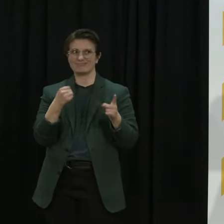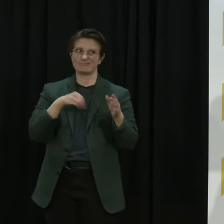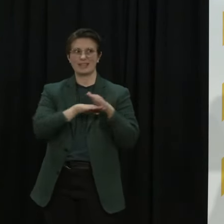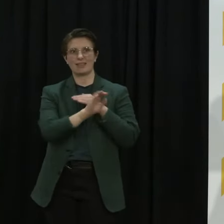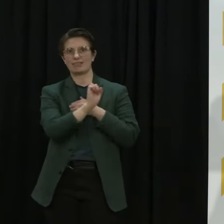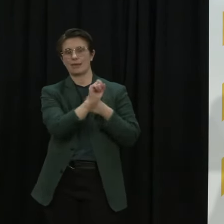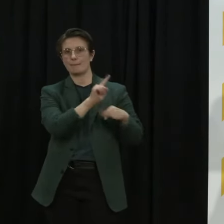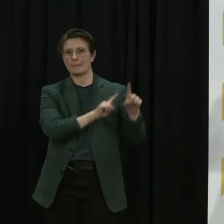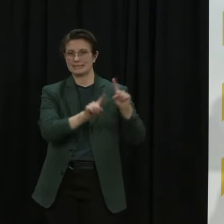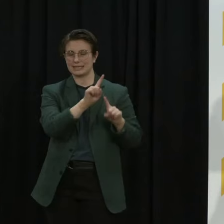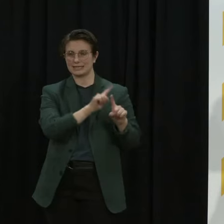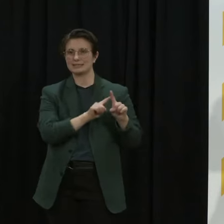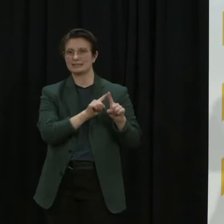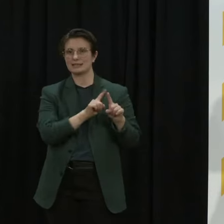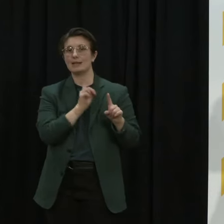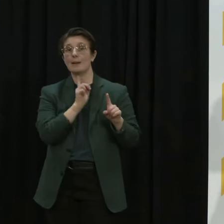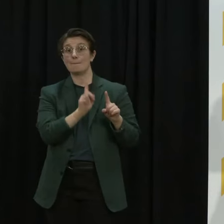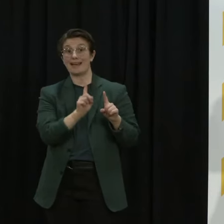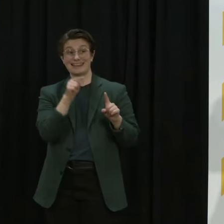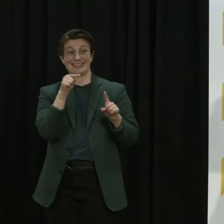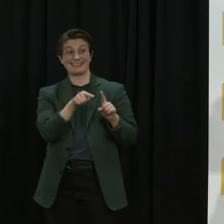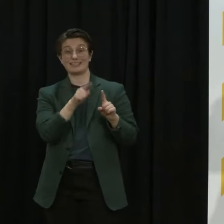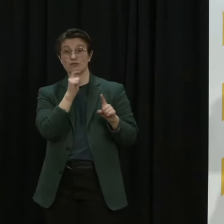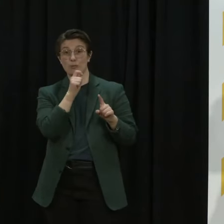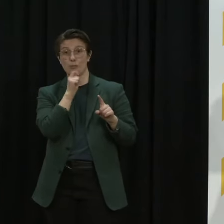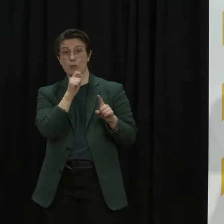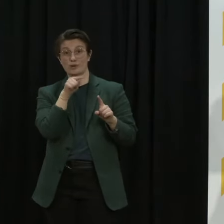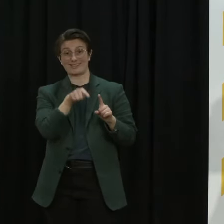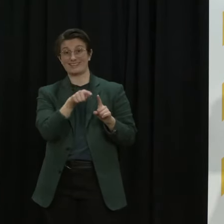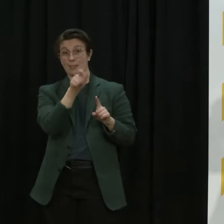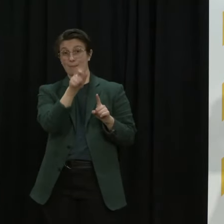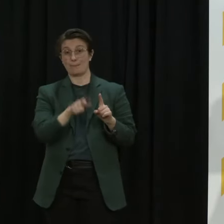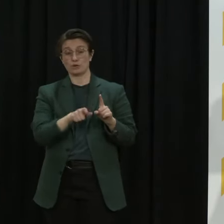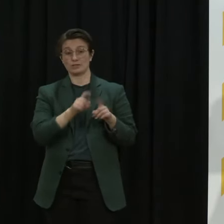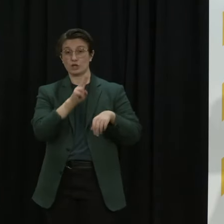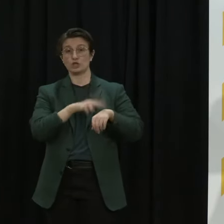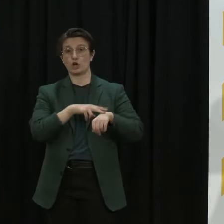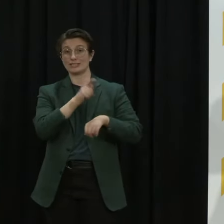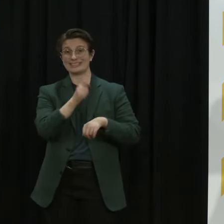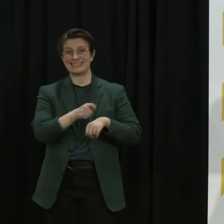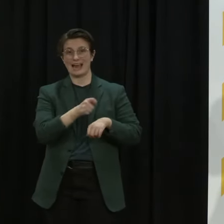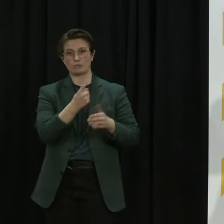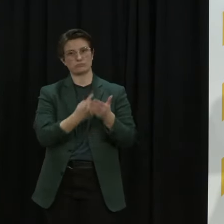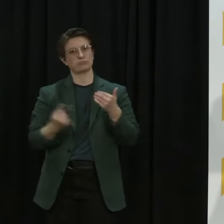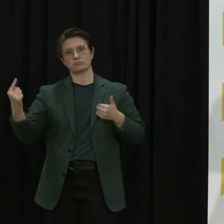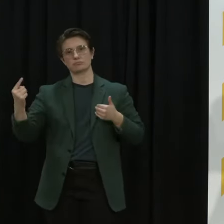Uptown being one of the officials who works closely and